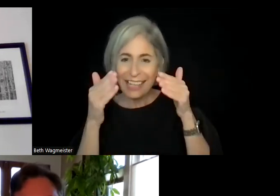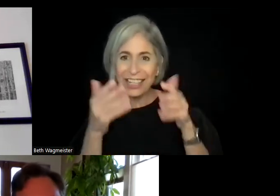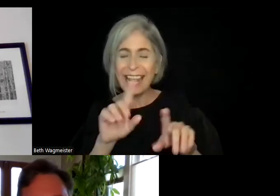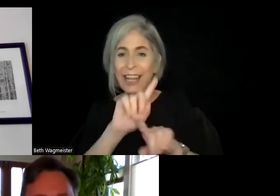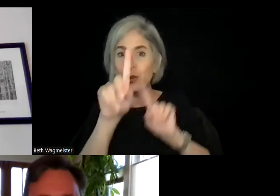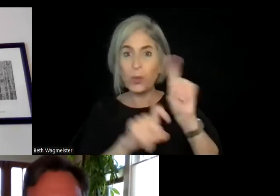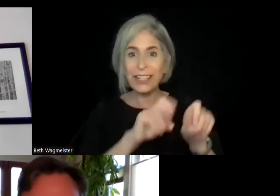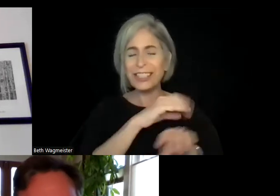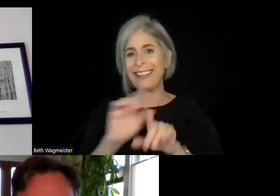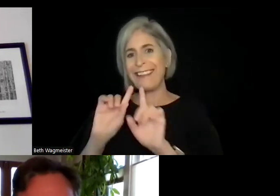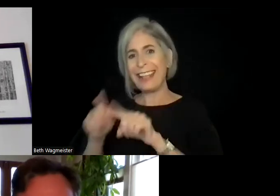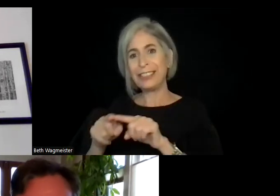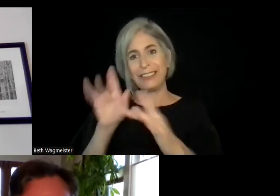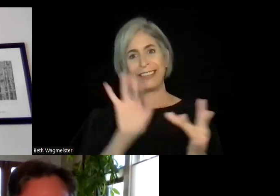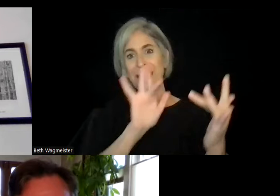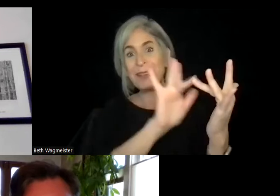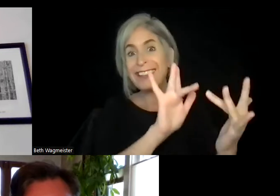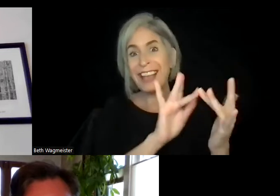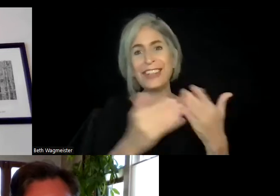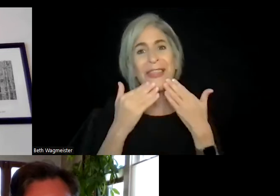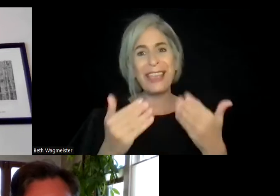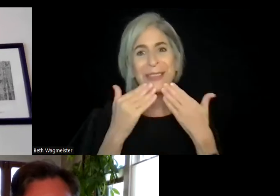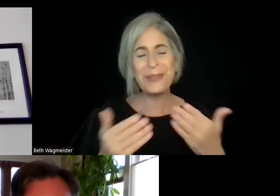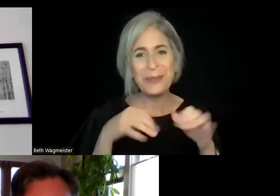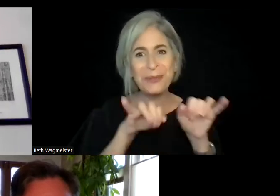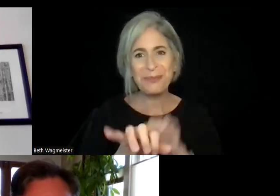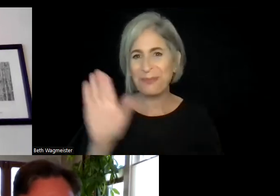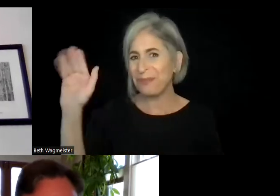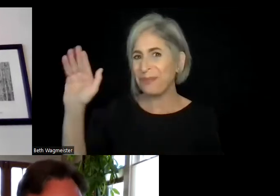Thank you very much, everyone! Thank you for your coming and your